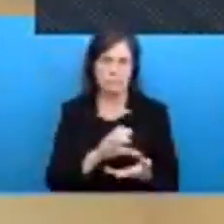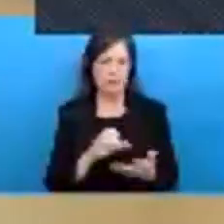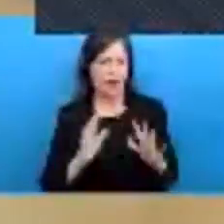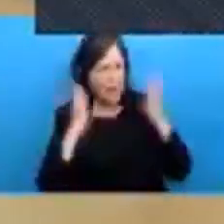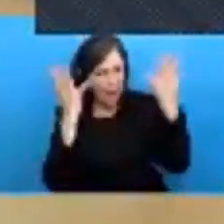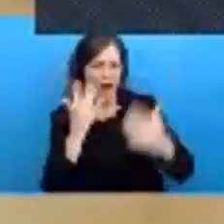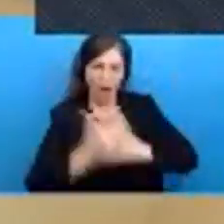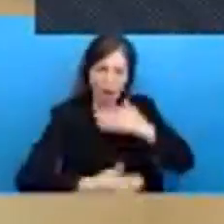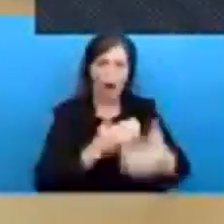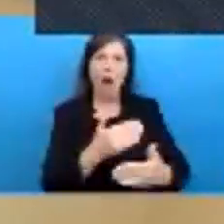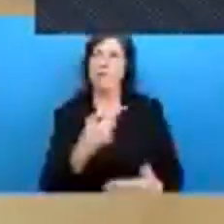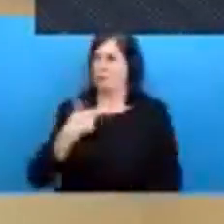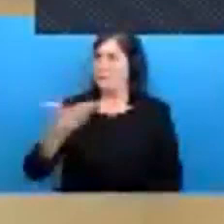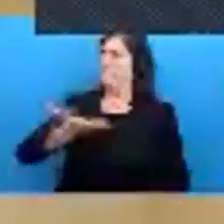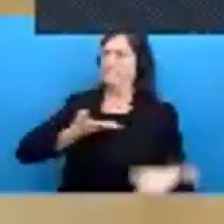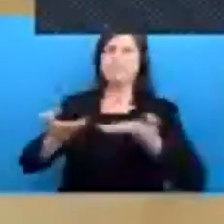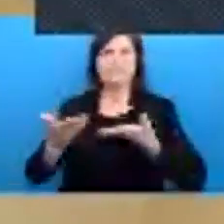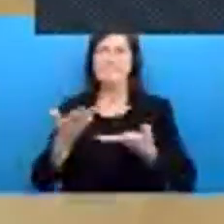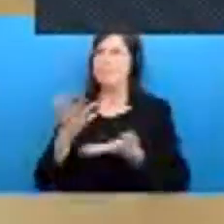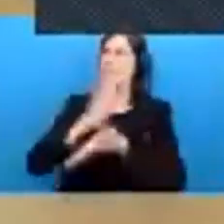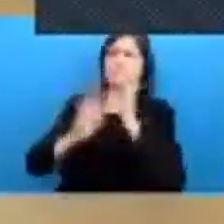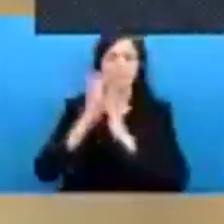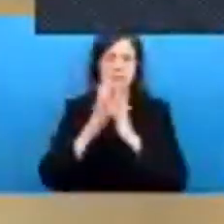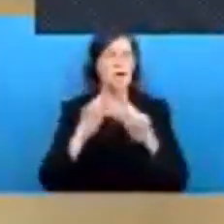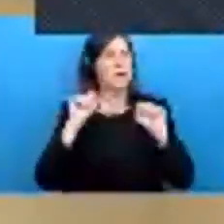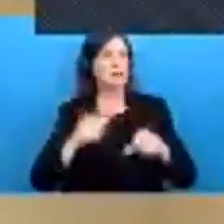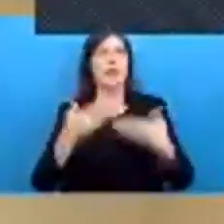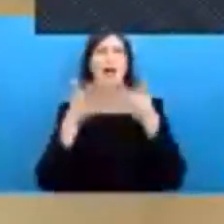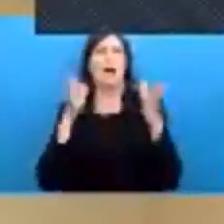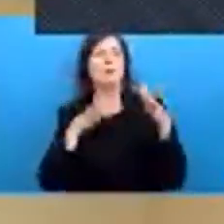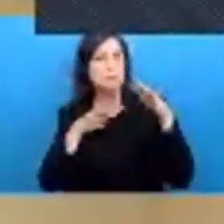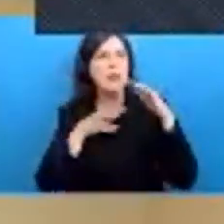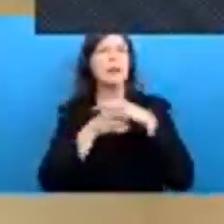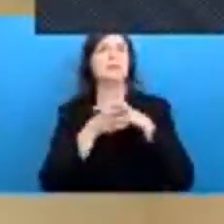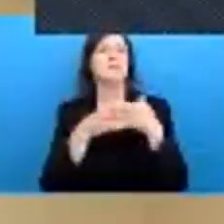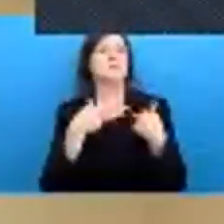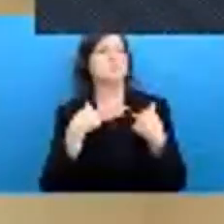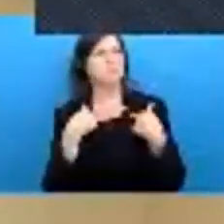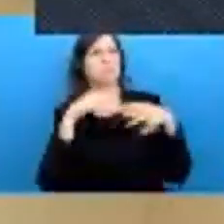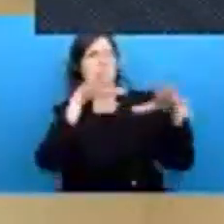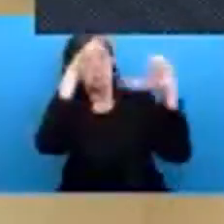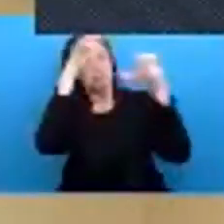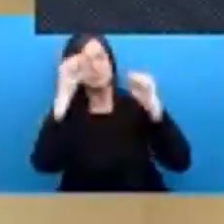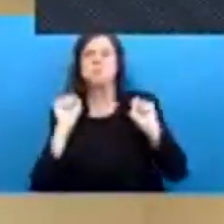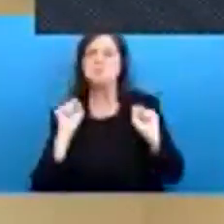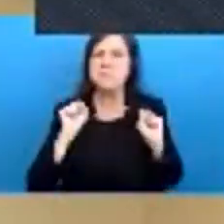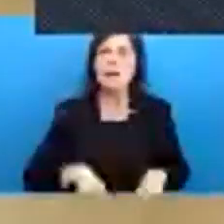language to communicate the virtual participants. I'm